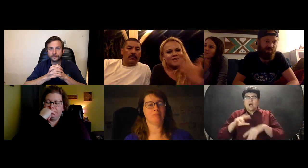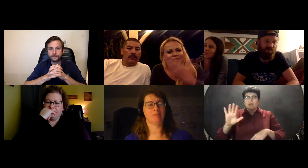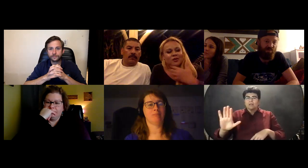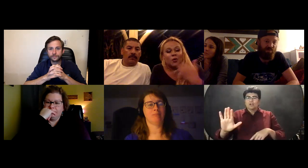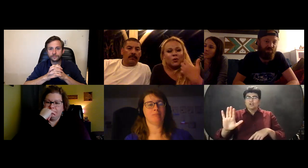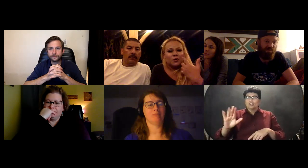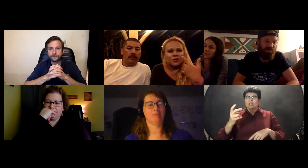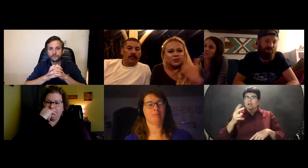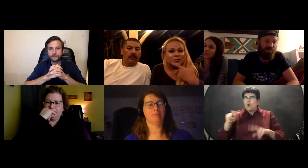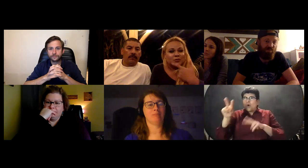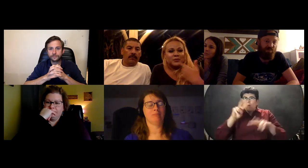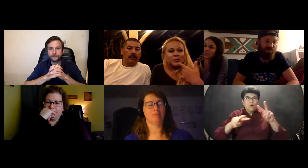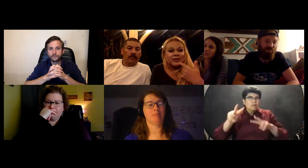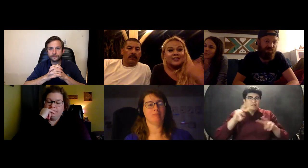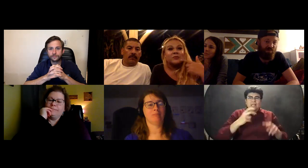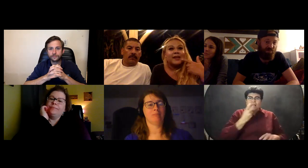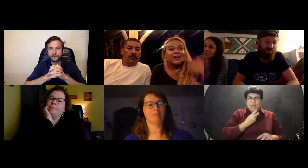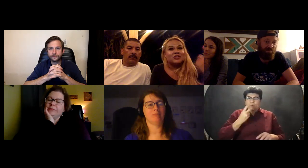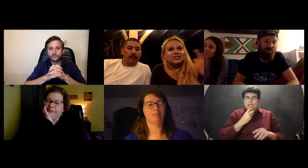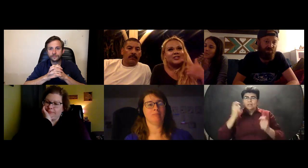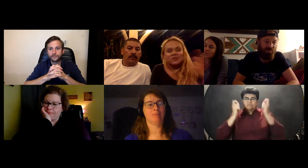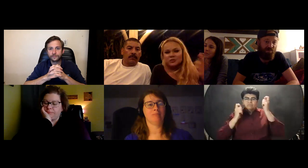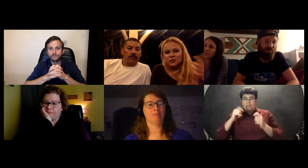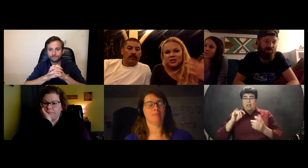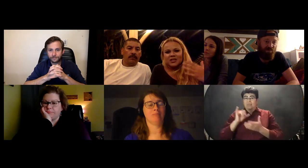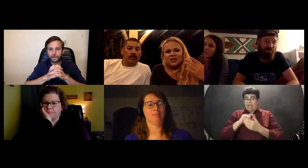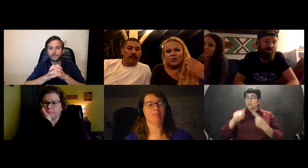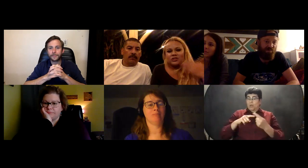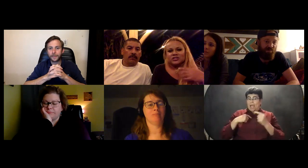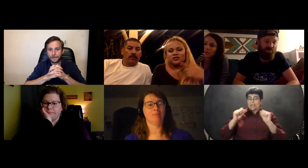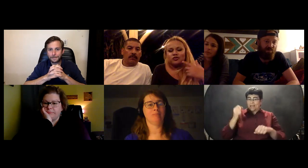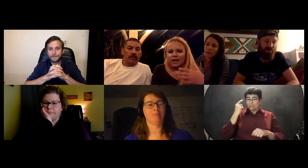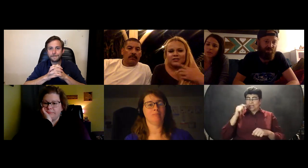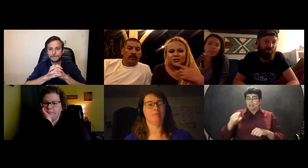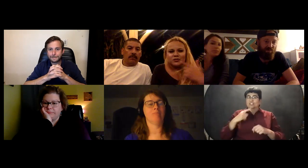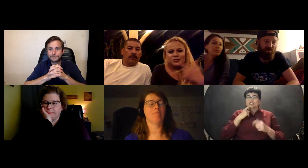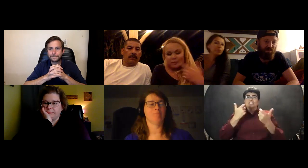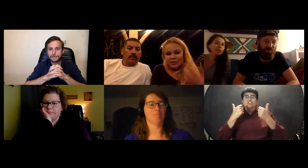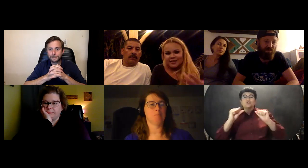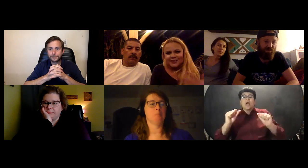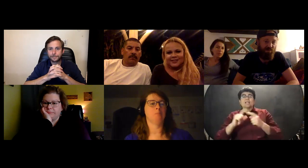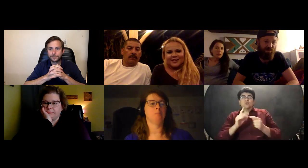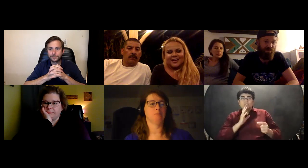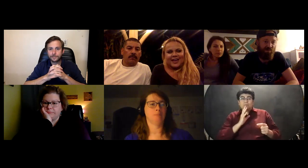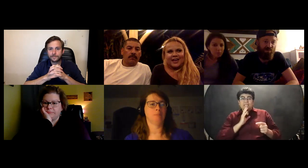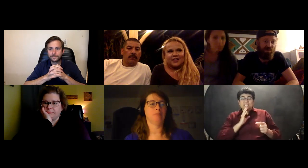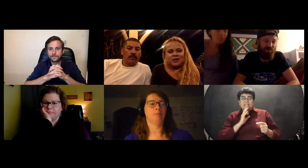the whole you know liberty and that's when i can understand her too